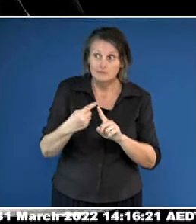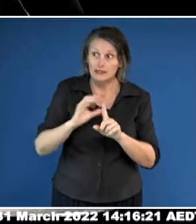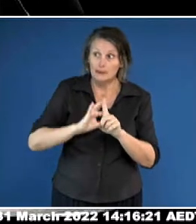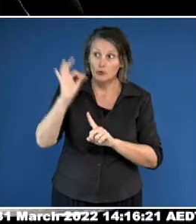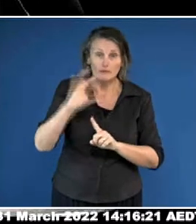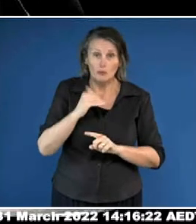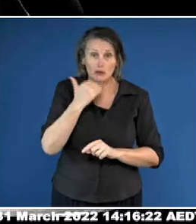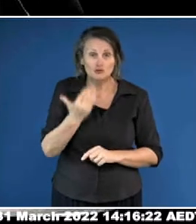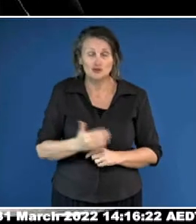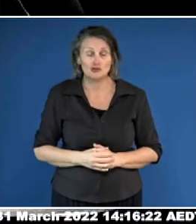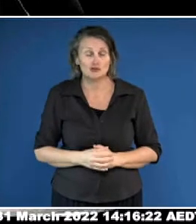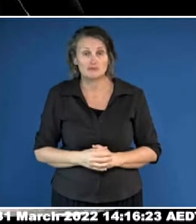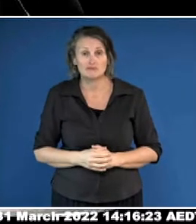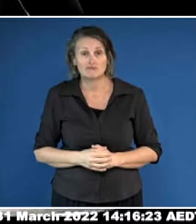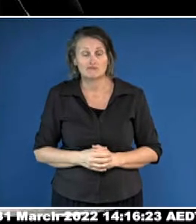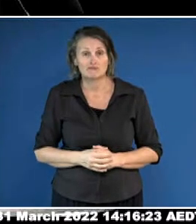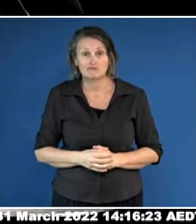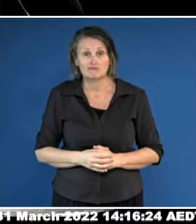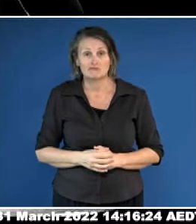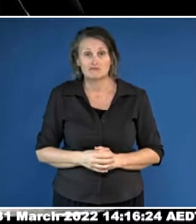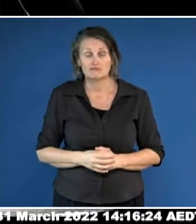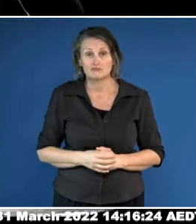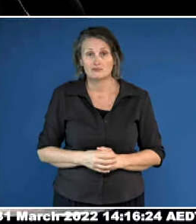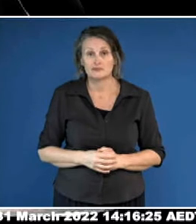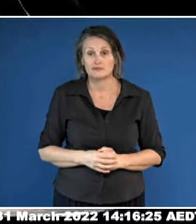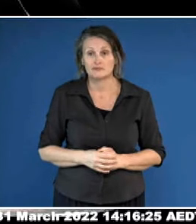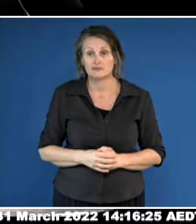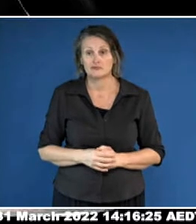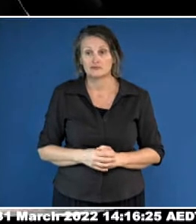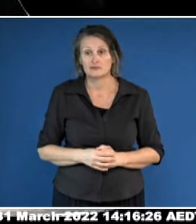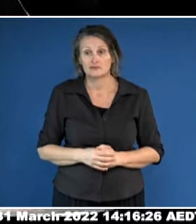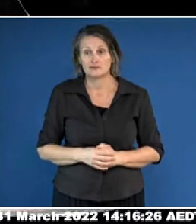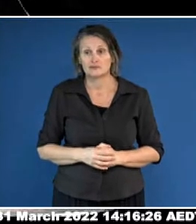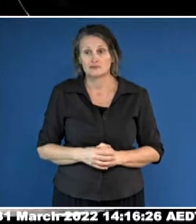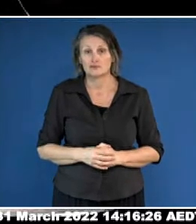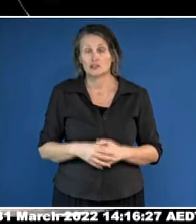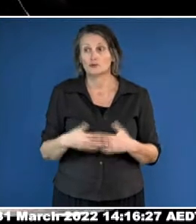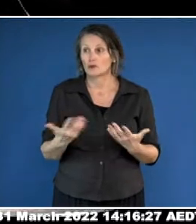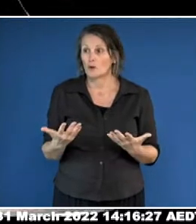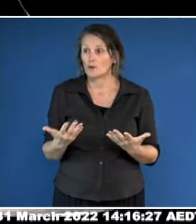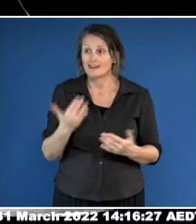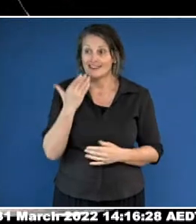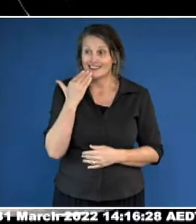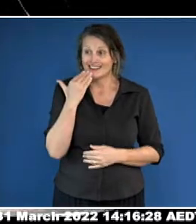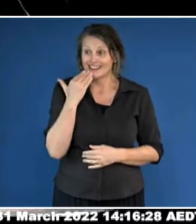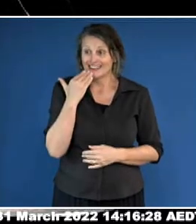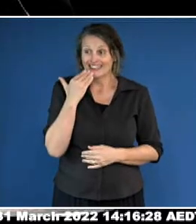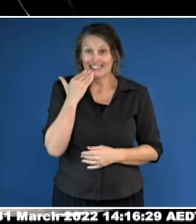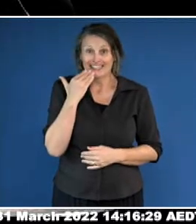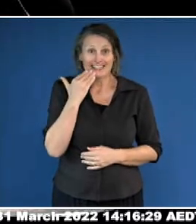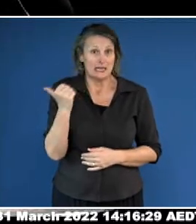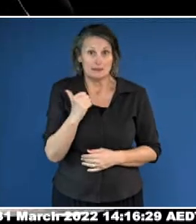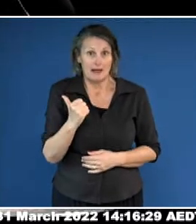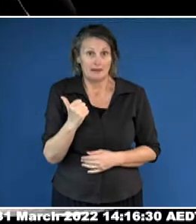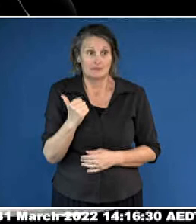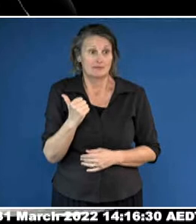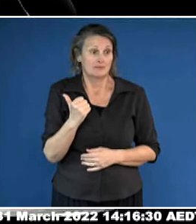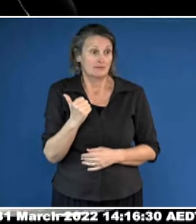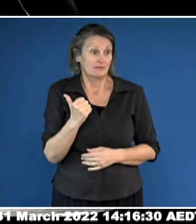It doesn't - so it doesn't matter how many times we ask our members to identify their